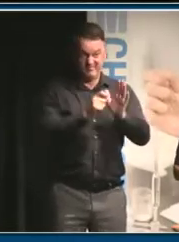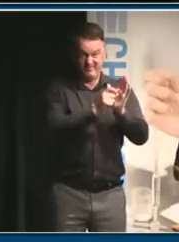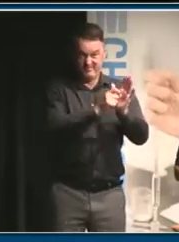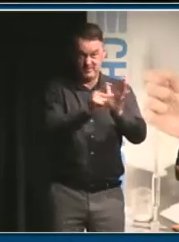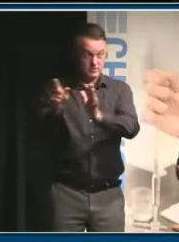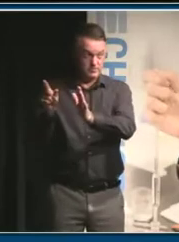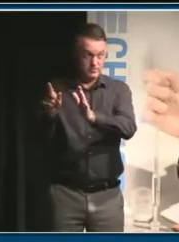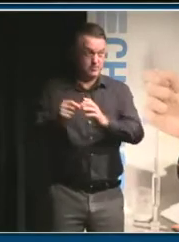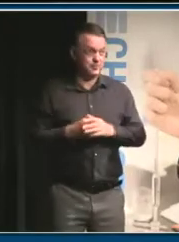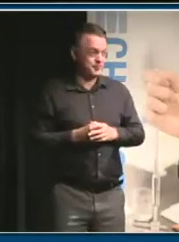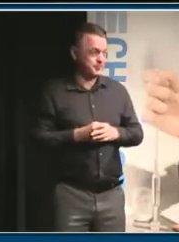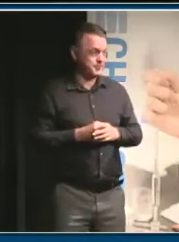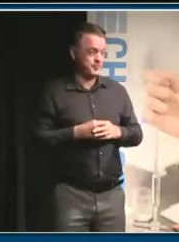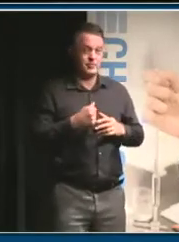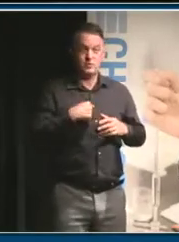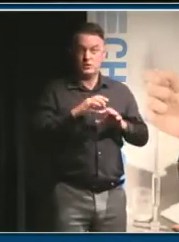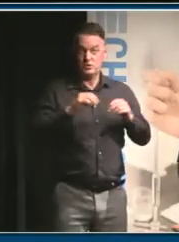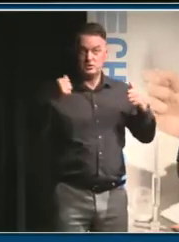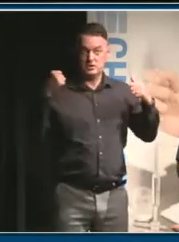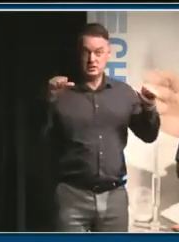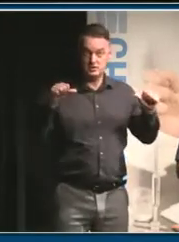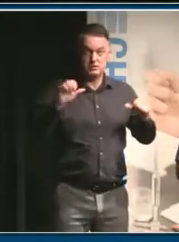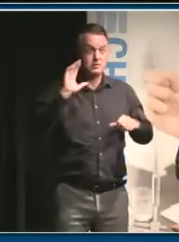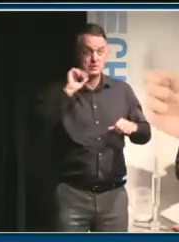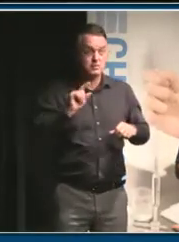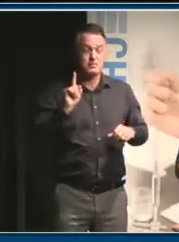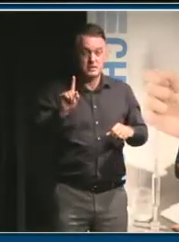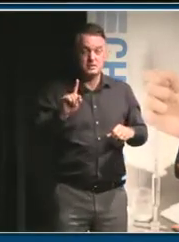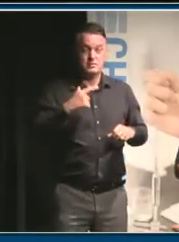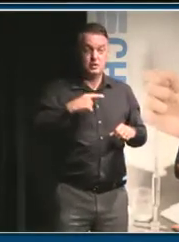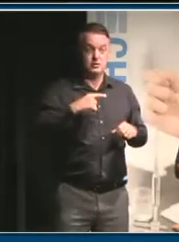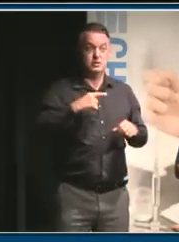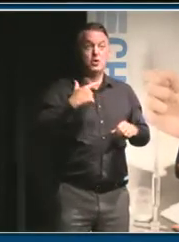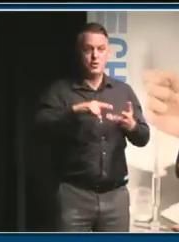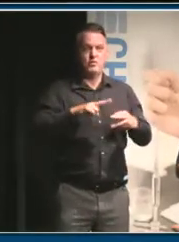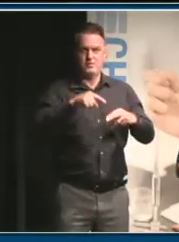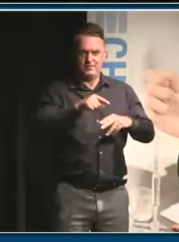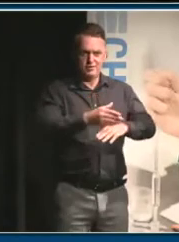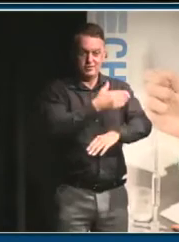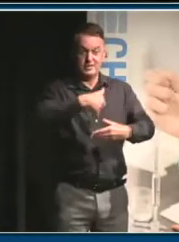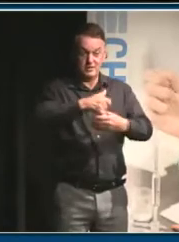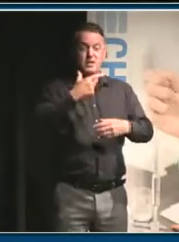successful in spite of green chemistry, we’re successful because of it. That's the magic here.